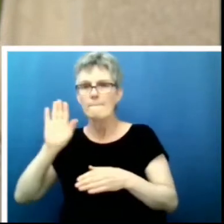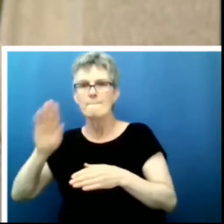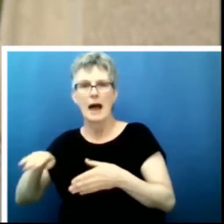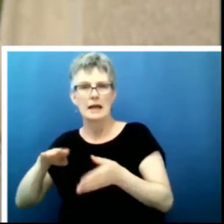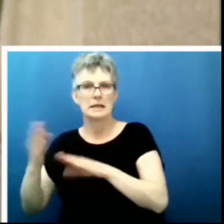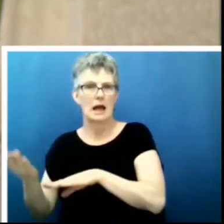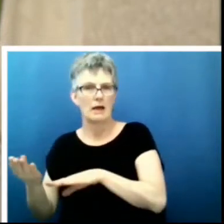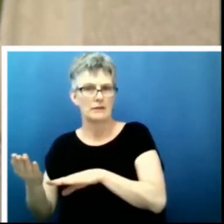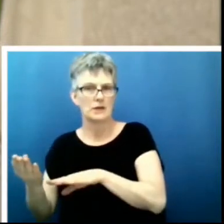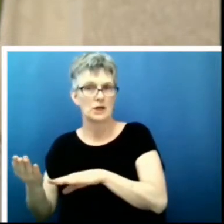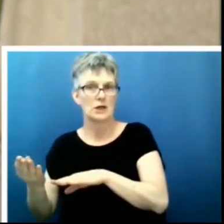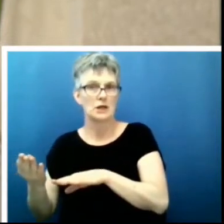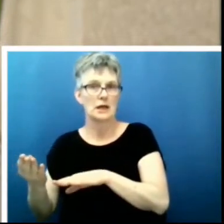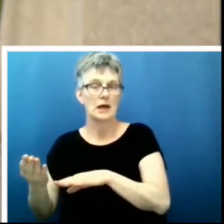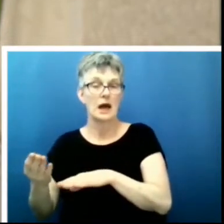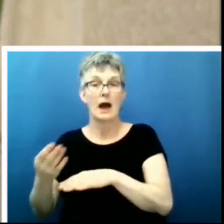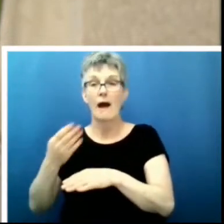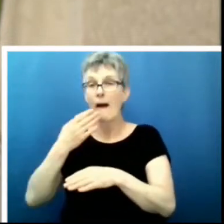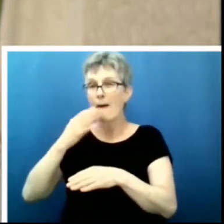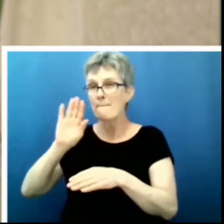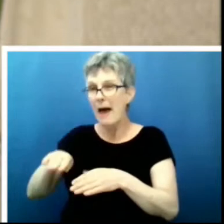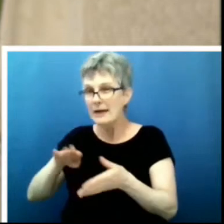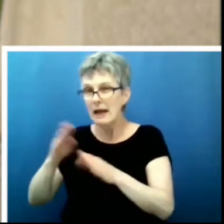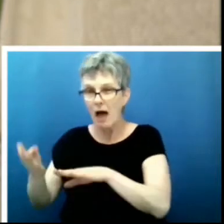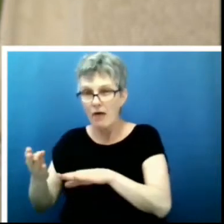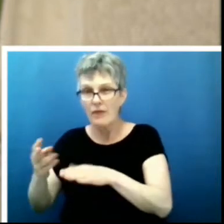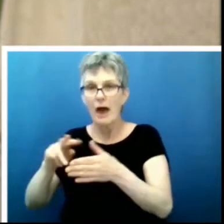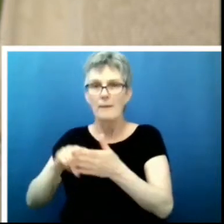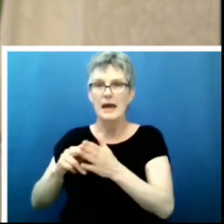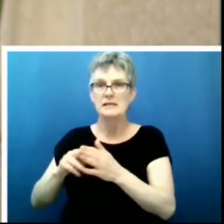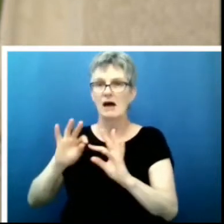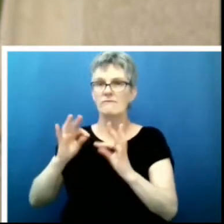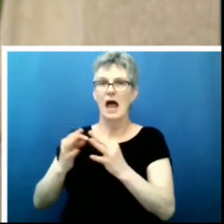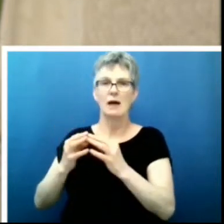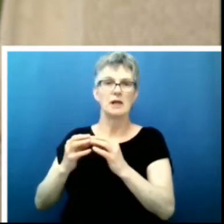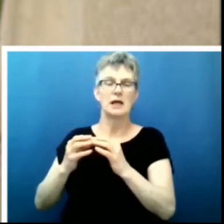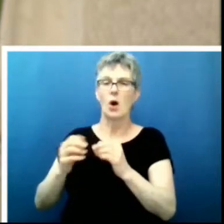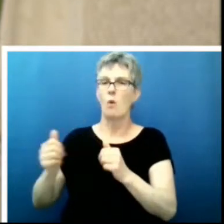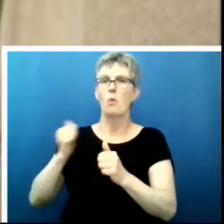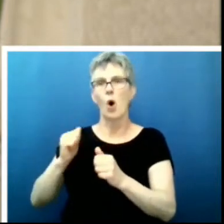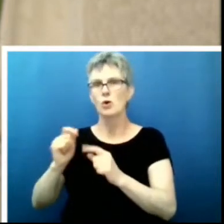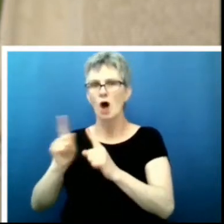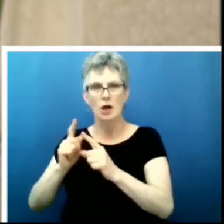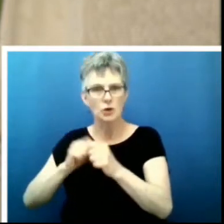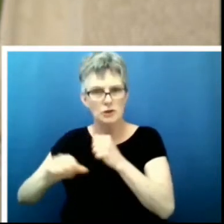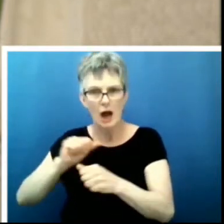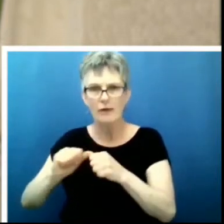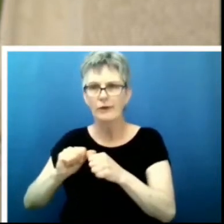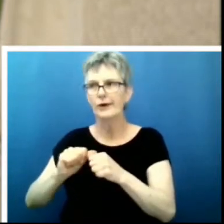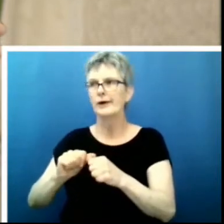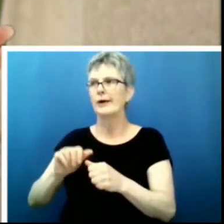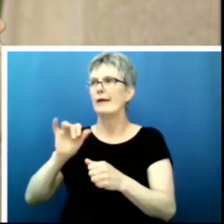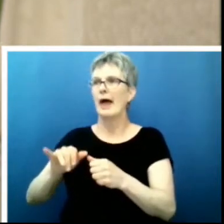They burden our staff with three staff members having to update each of the three family members and at the time of passing, nobody's around.